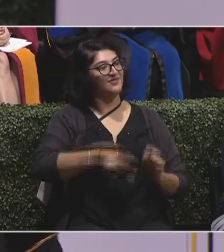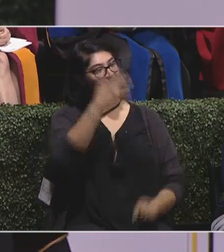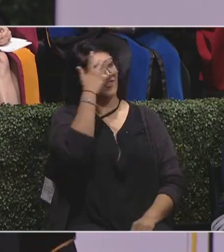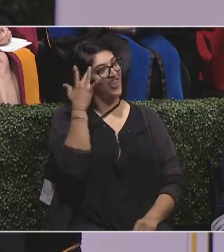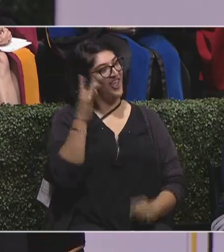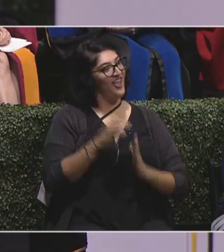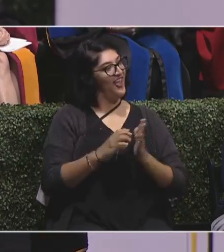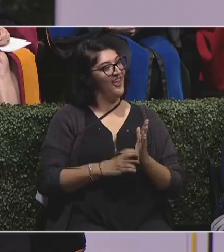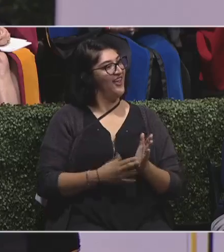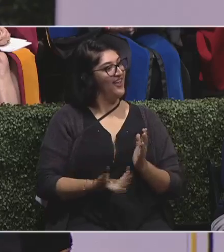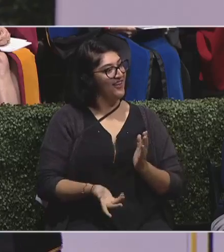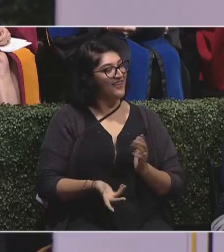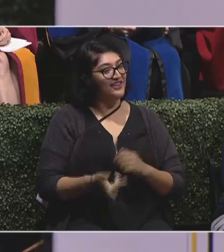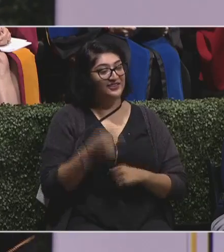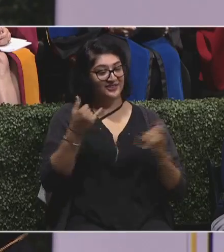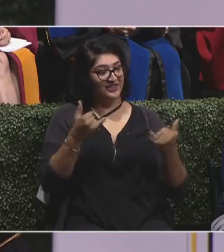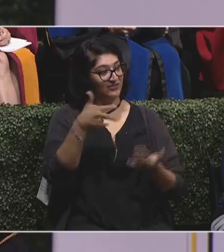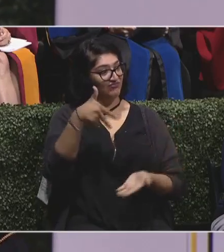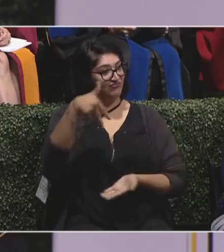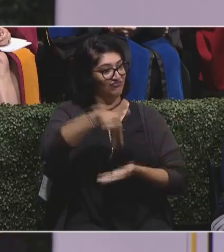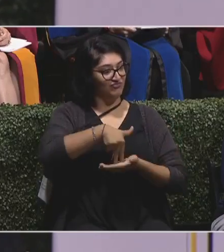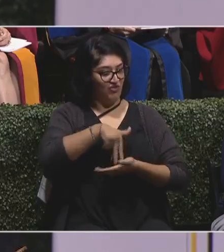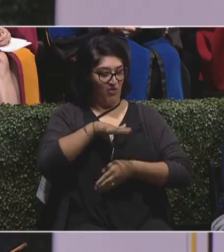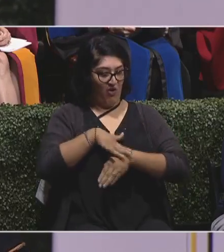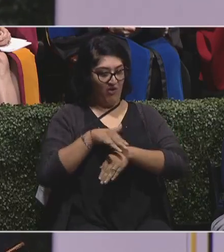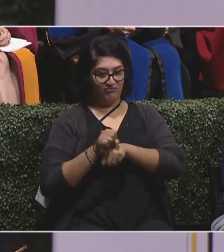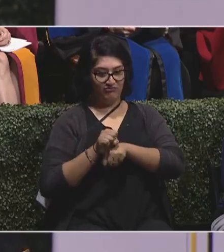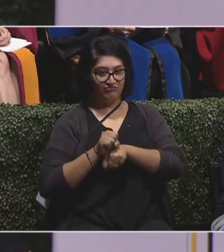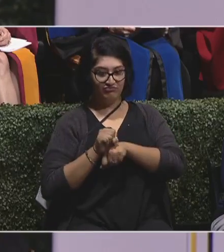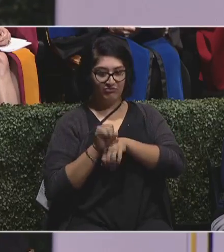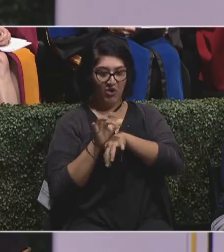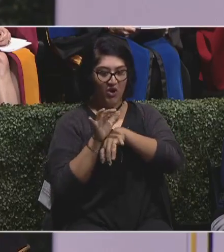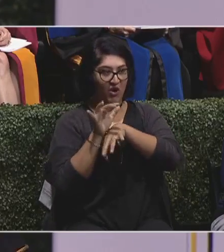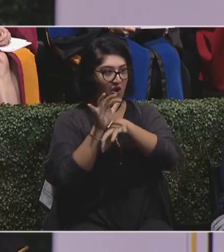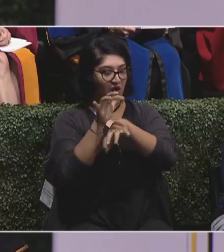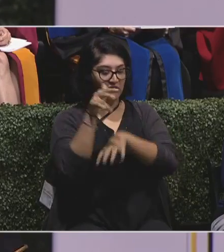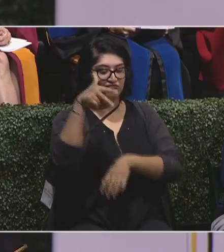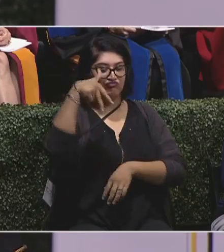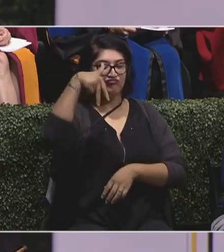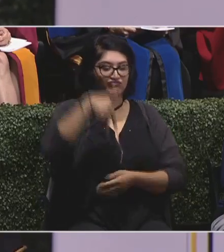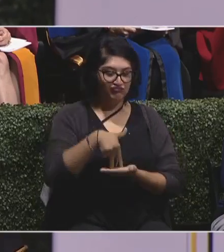THEY LOVE YOU TOO. GRADUATES, IN THE STORY OF YOUR LIFE